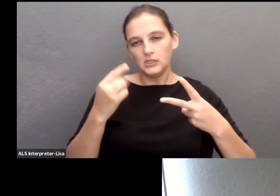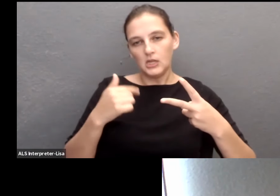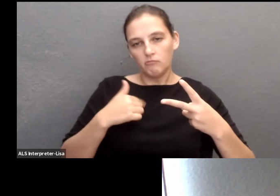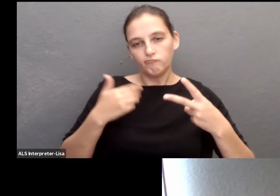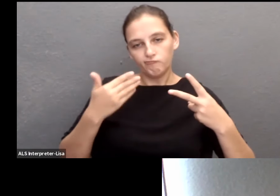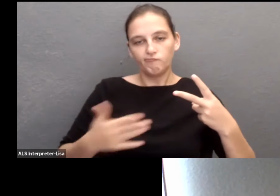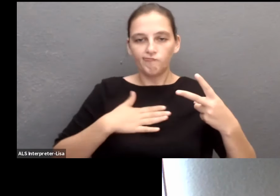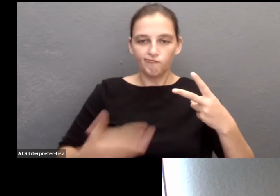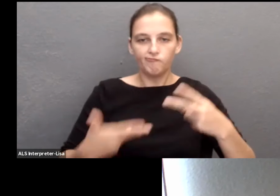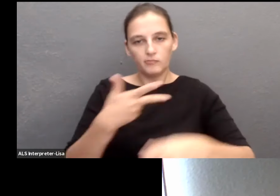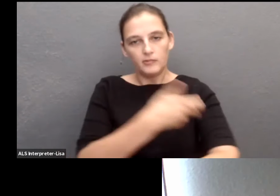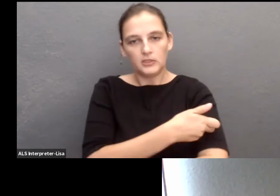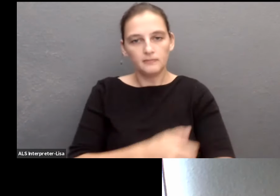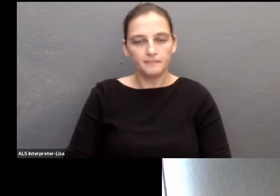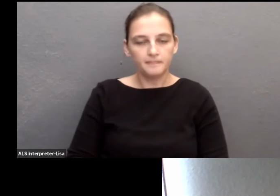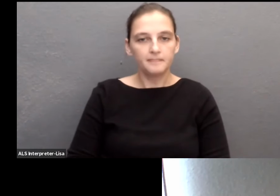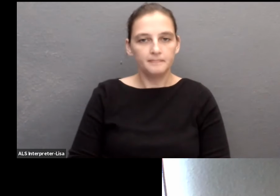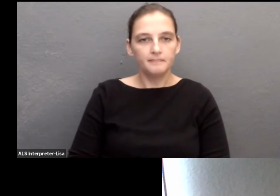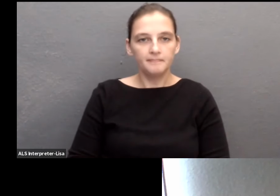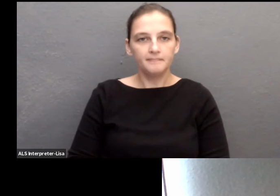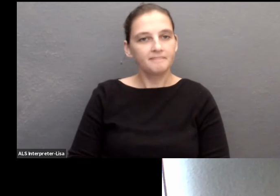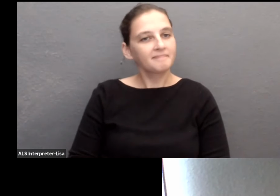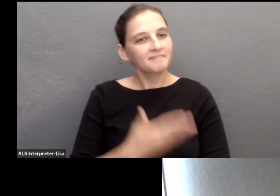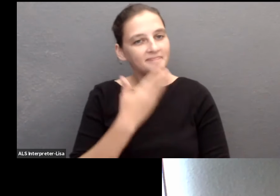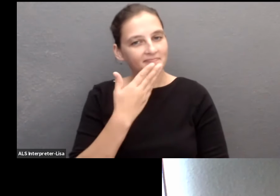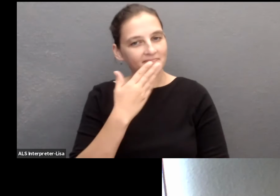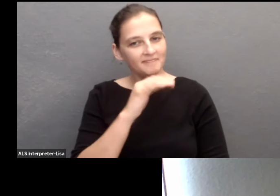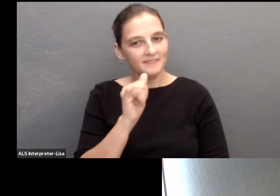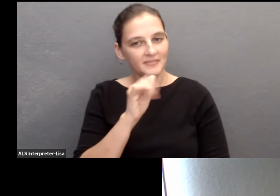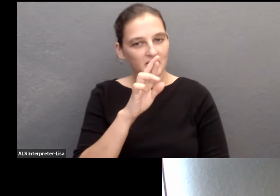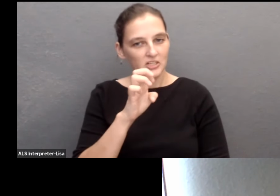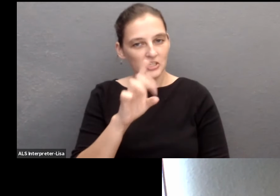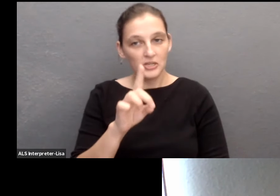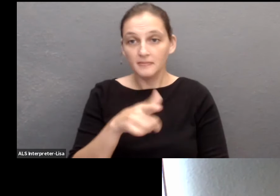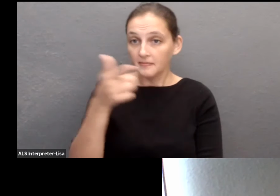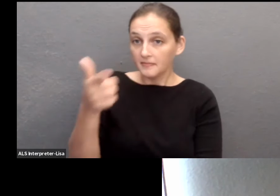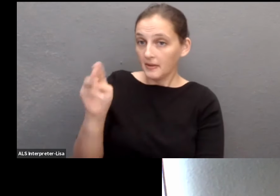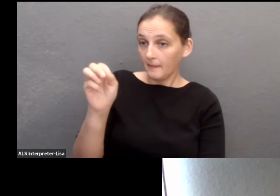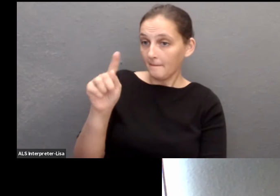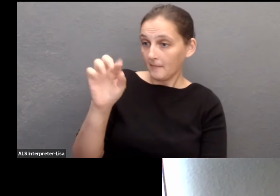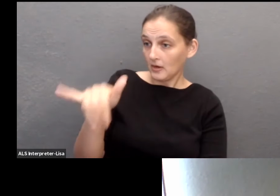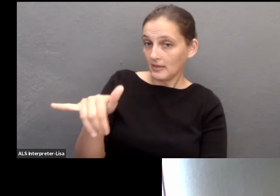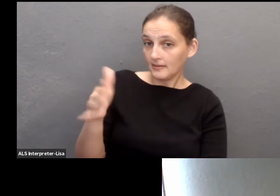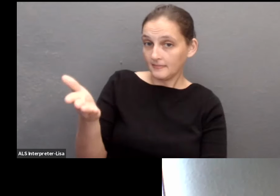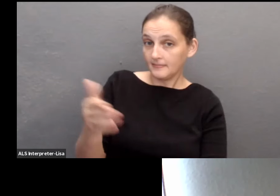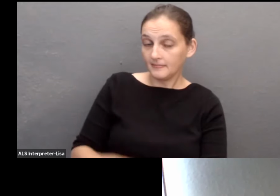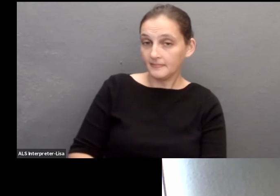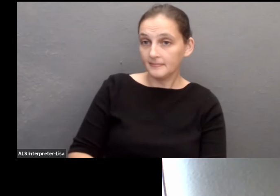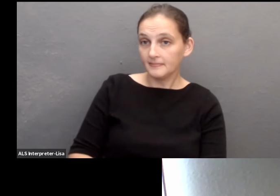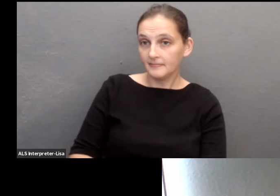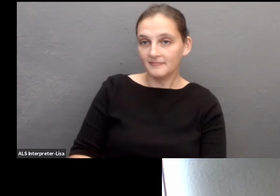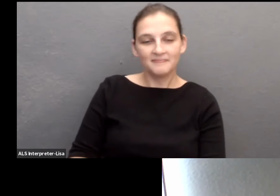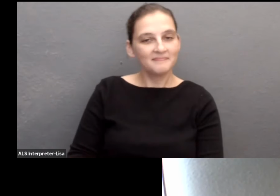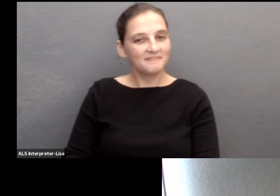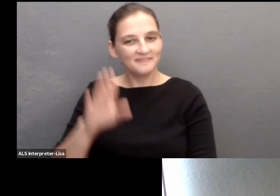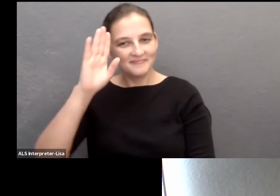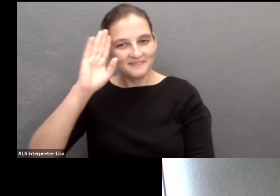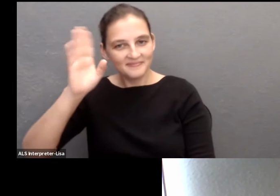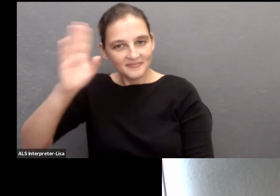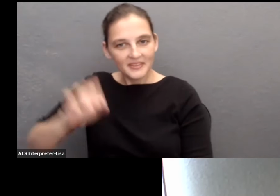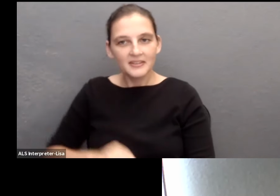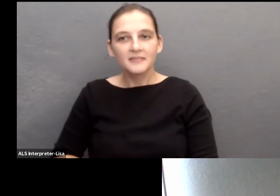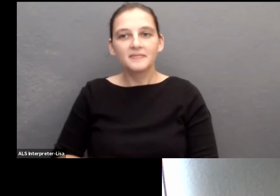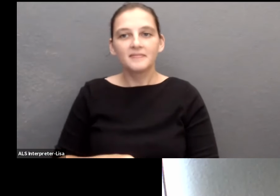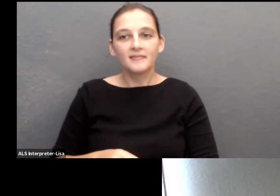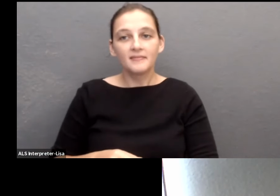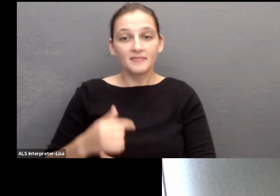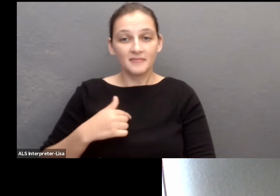Peggy Holtz Thank you Jared, Marty. Marty Stone: Hi, I'm I have a high risk health